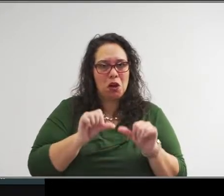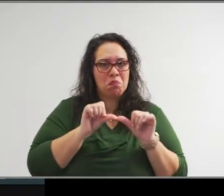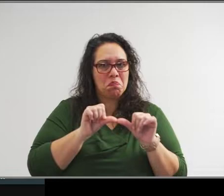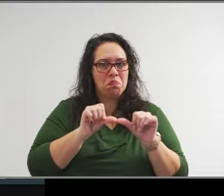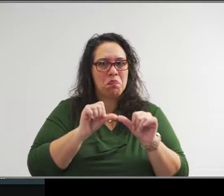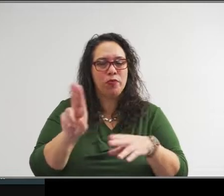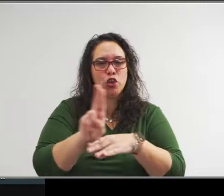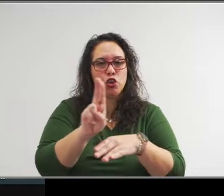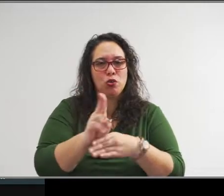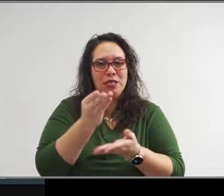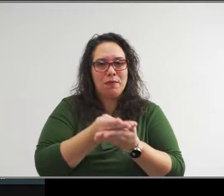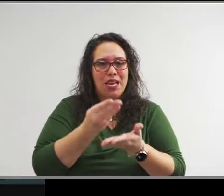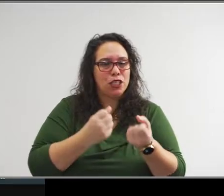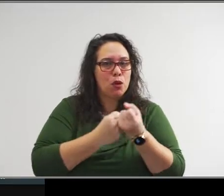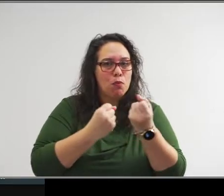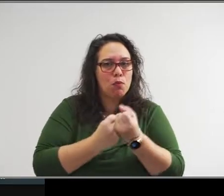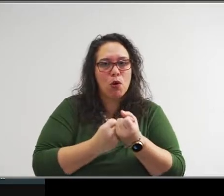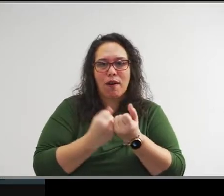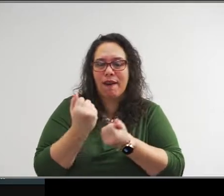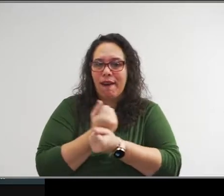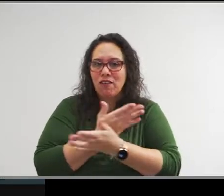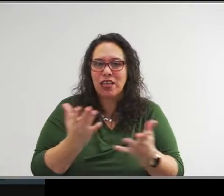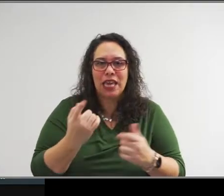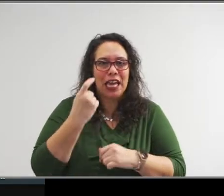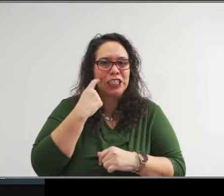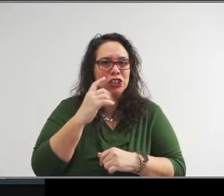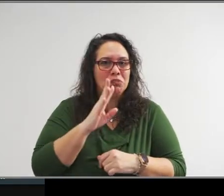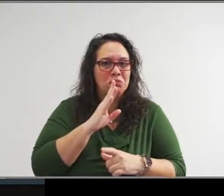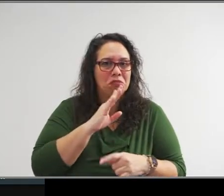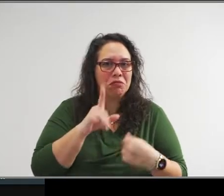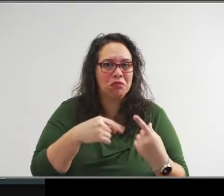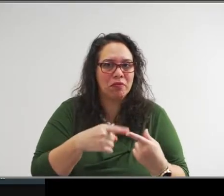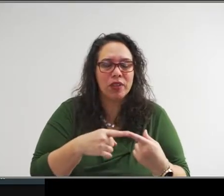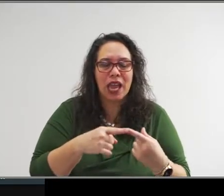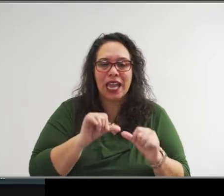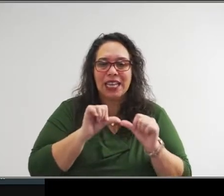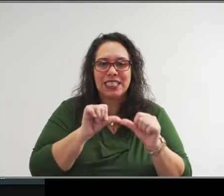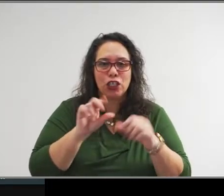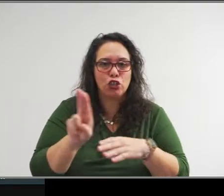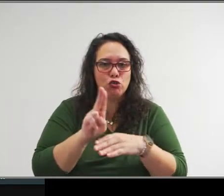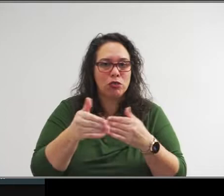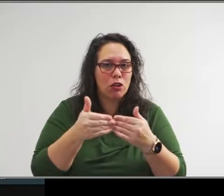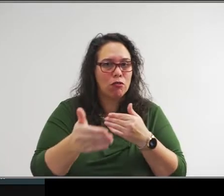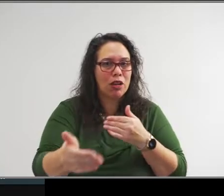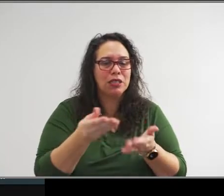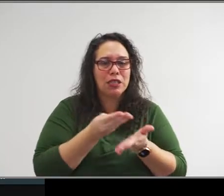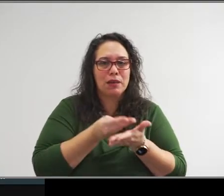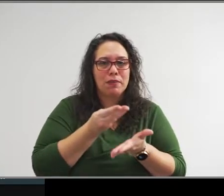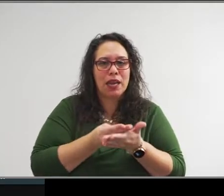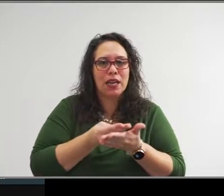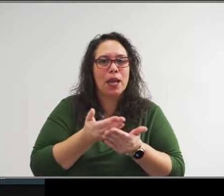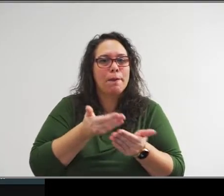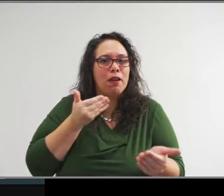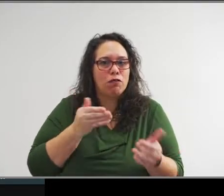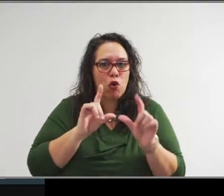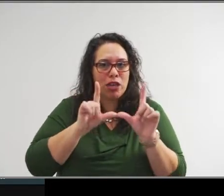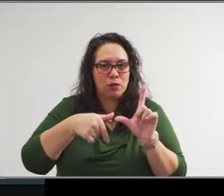to support all the things that I just mentioned and continue to utilize the remaining CARES Act funds before their expiration.